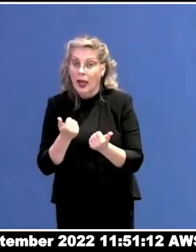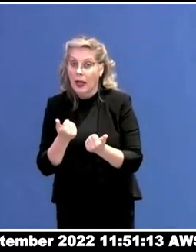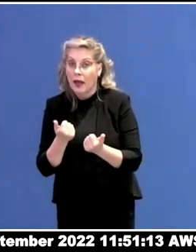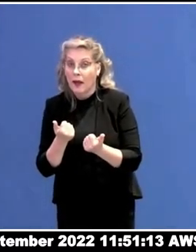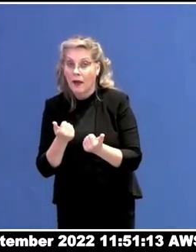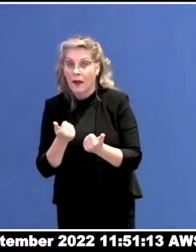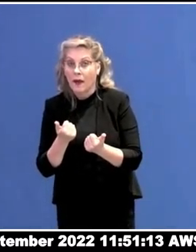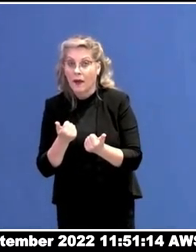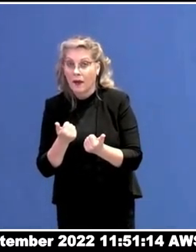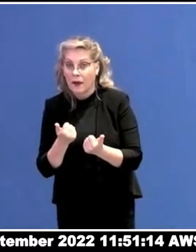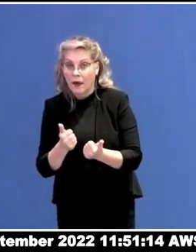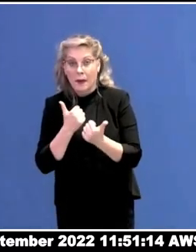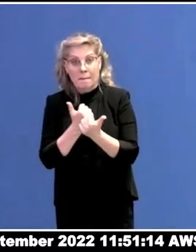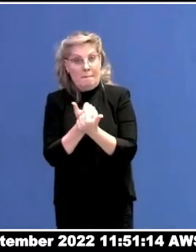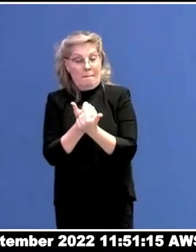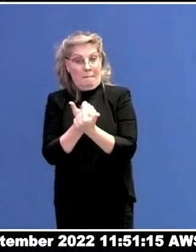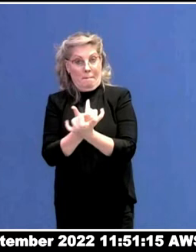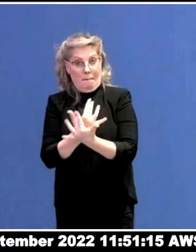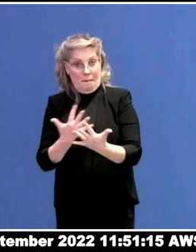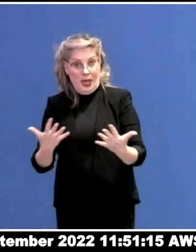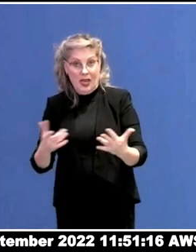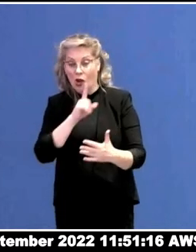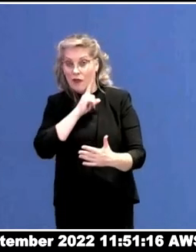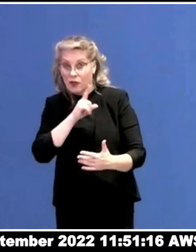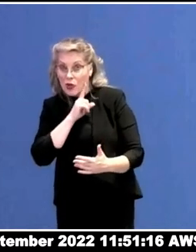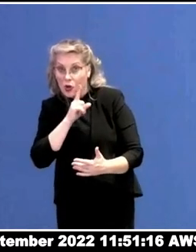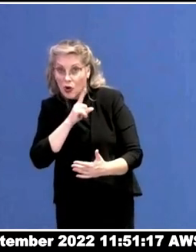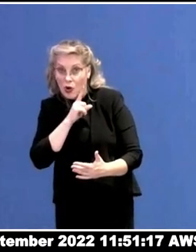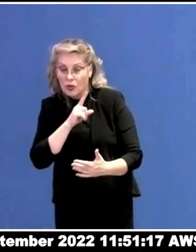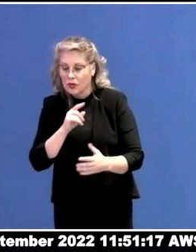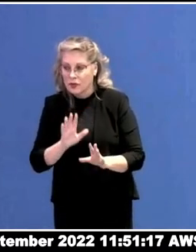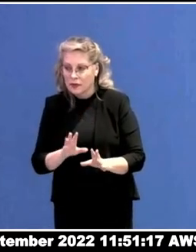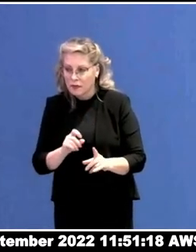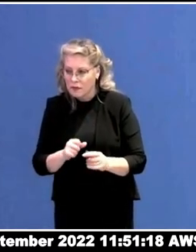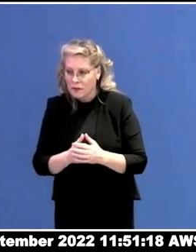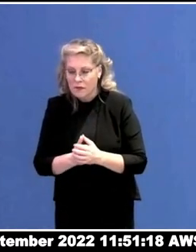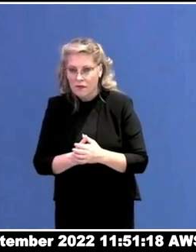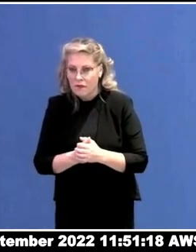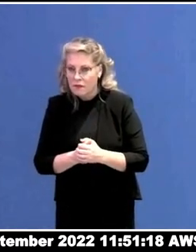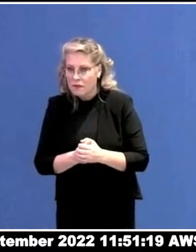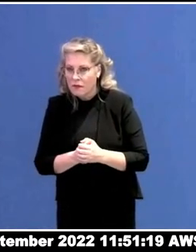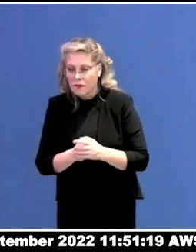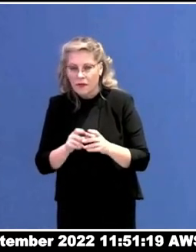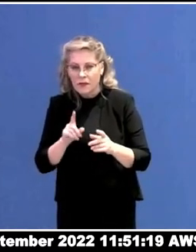seven and no one had returned and that was because of the approach that I talked about. MS McMAHON: Can I just interrupt you. I didn't catch that number, and I think it's a significant one.